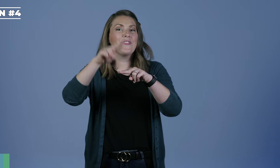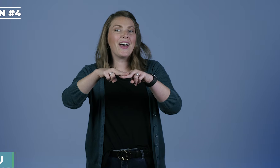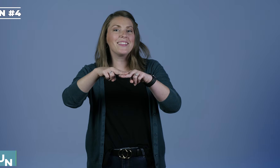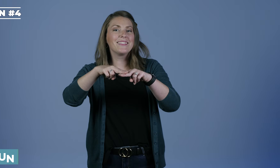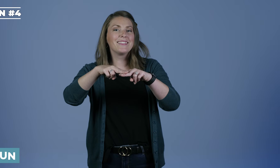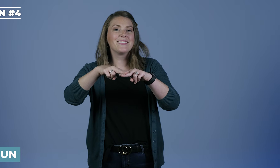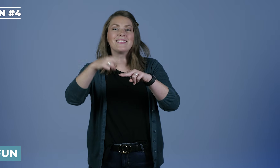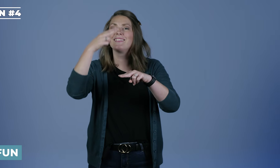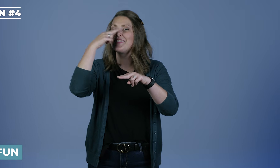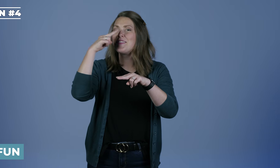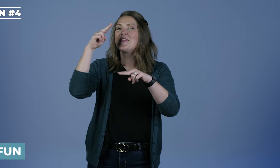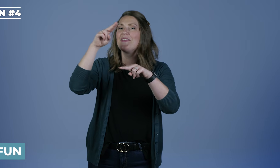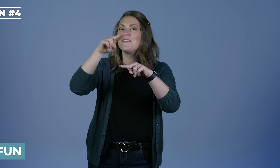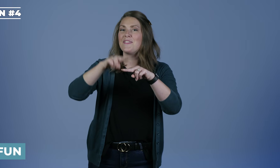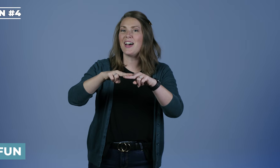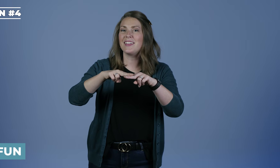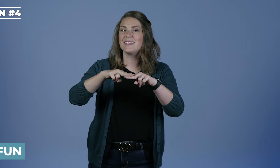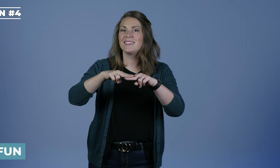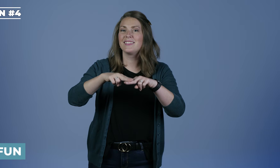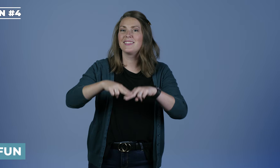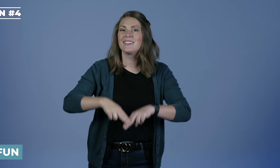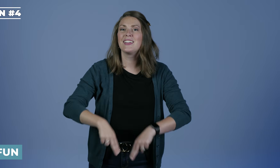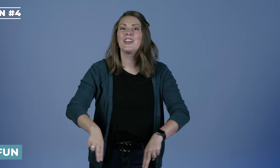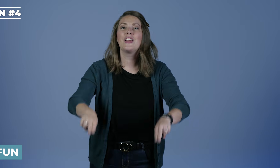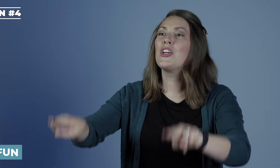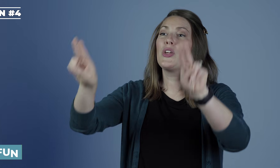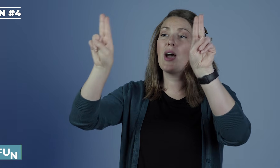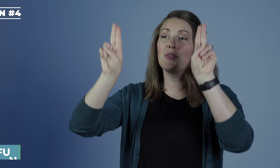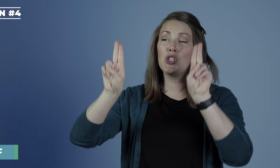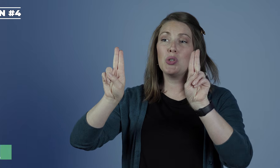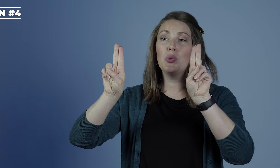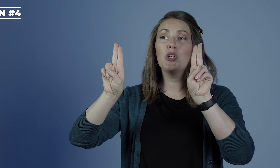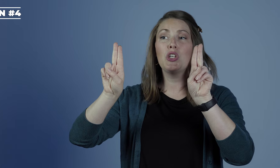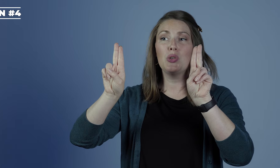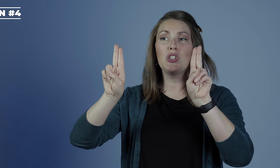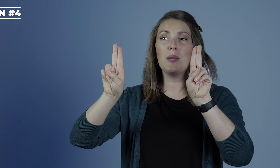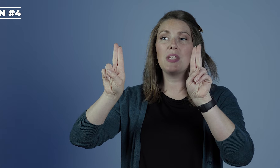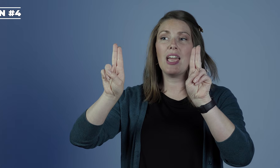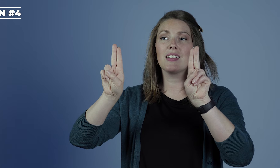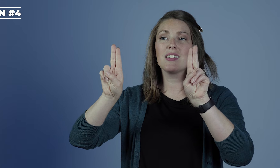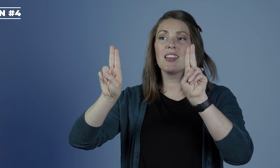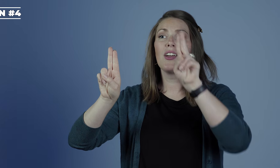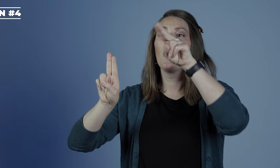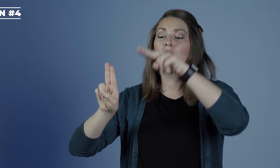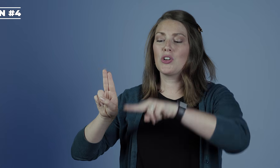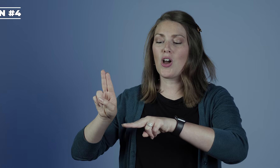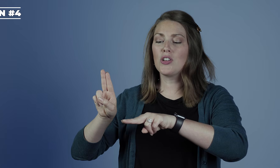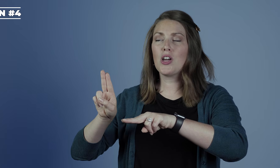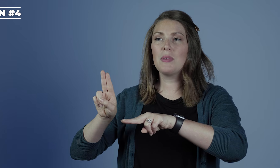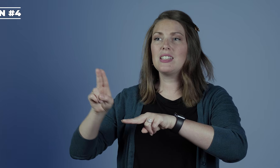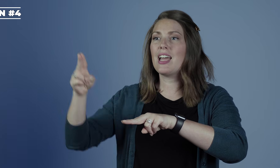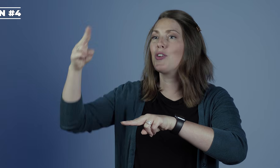Fun, fun. You have two U-shaped hands your non-dominant down